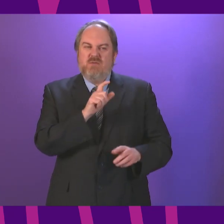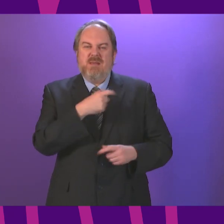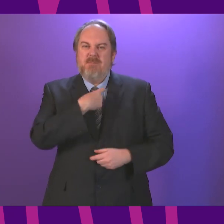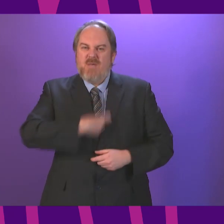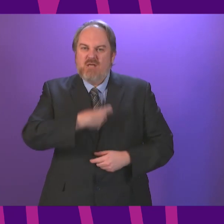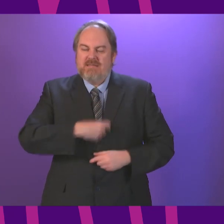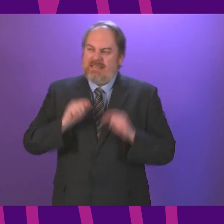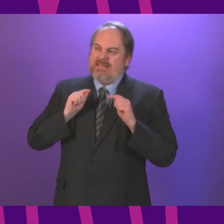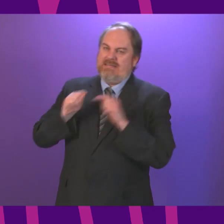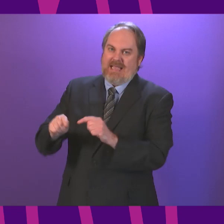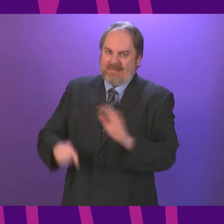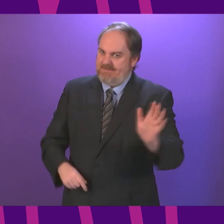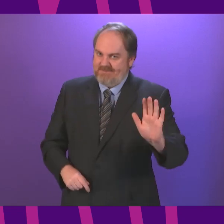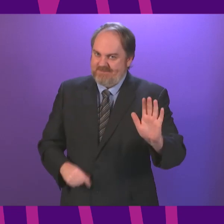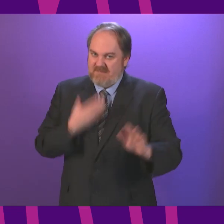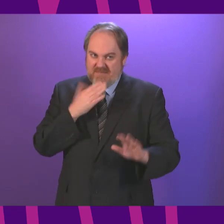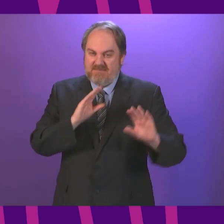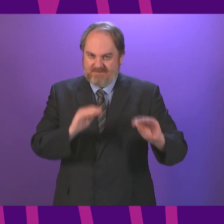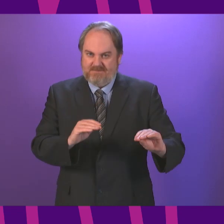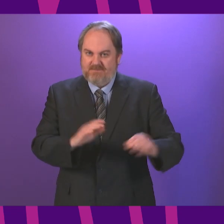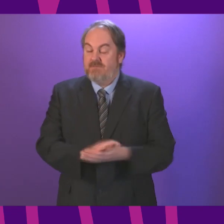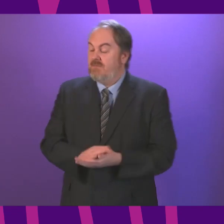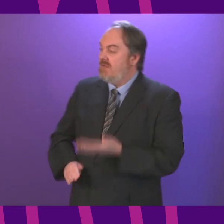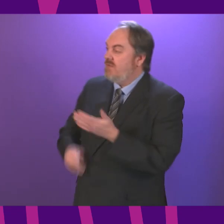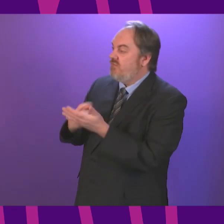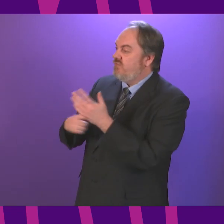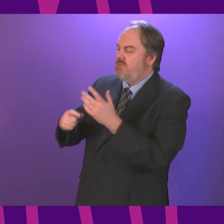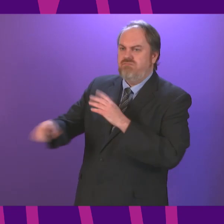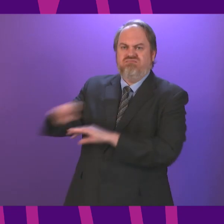Ruth Davidson: